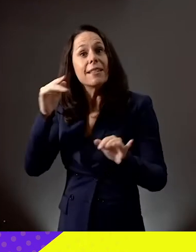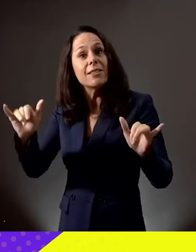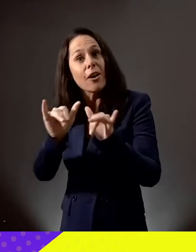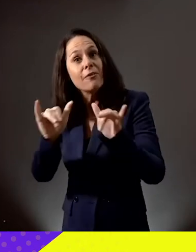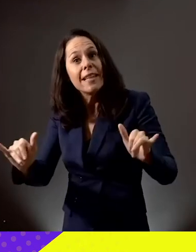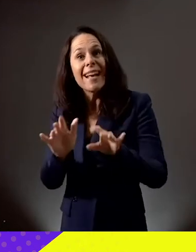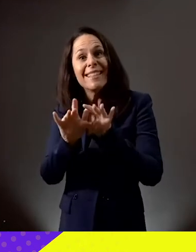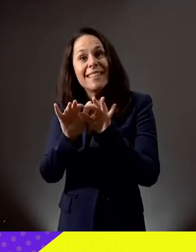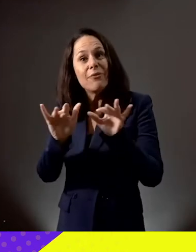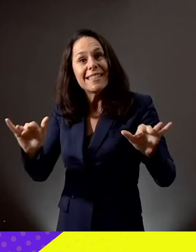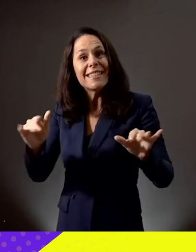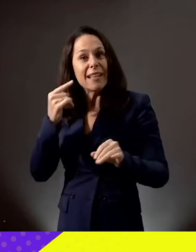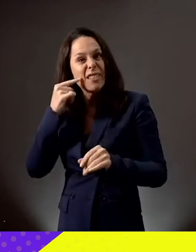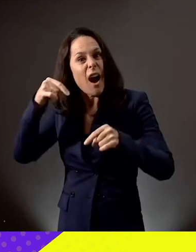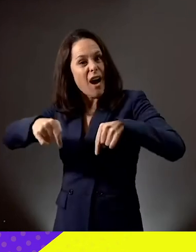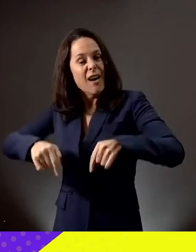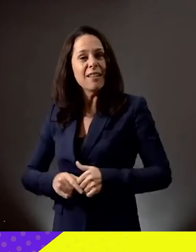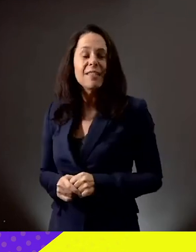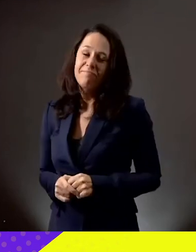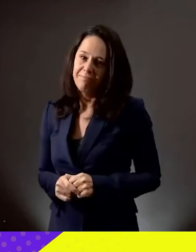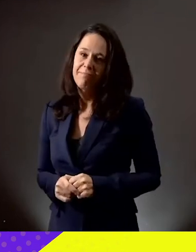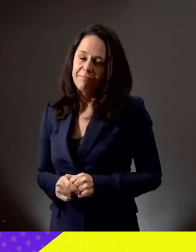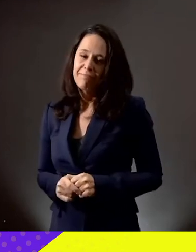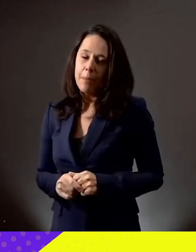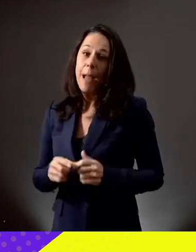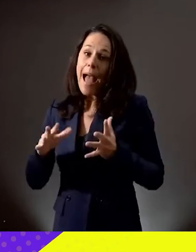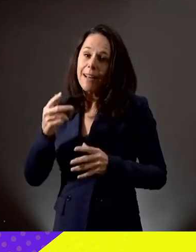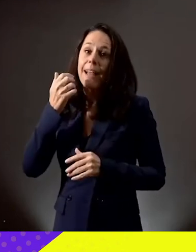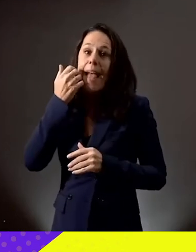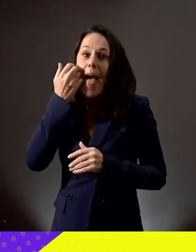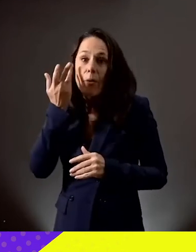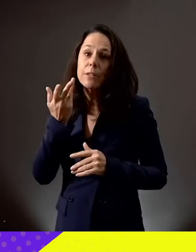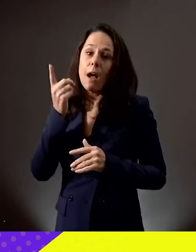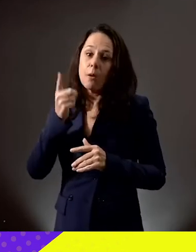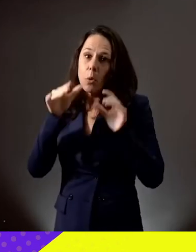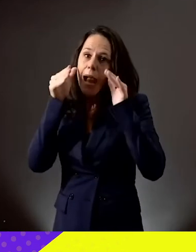but it's important for us to pay attention to this every day. So let's do that.